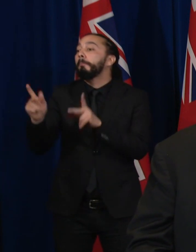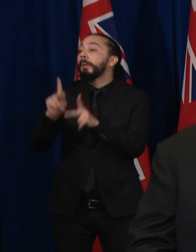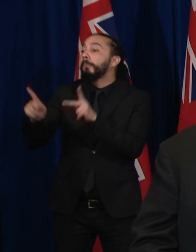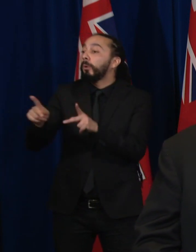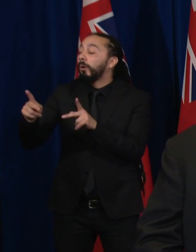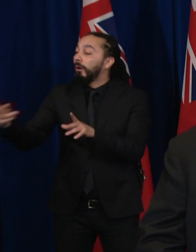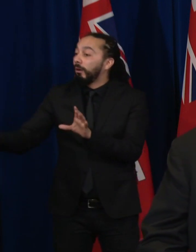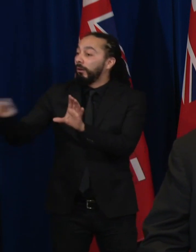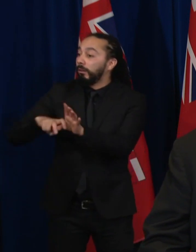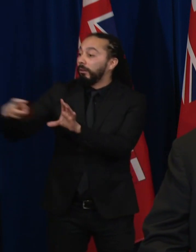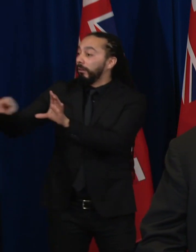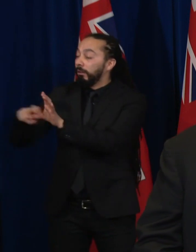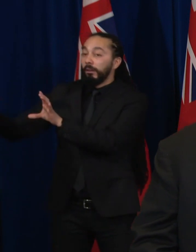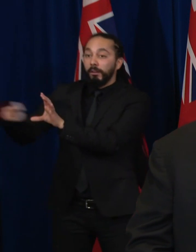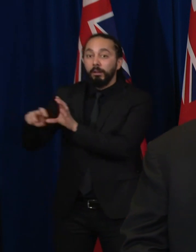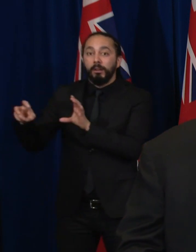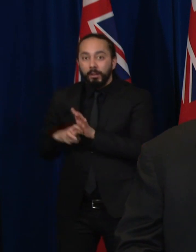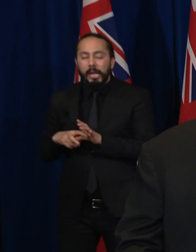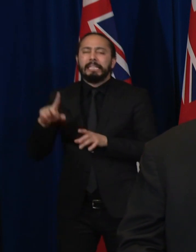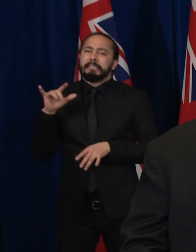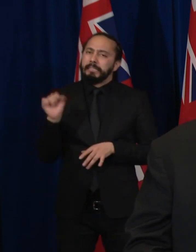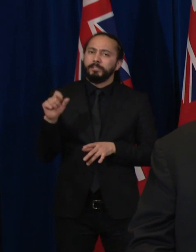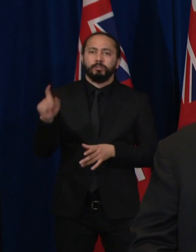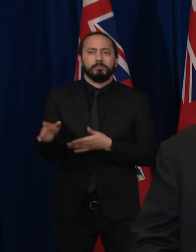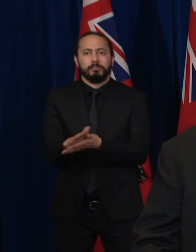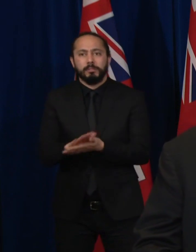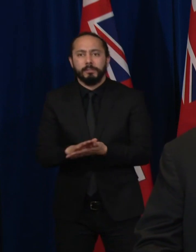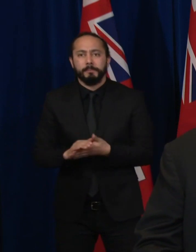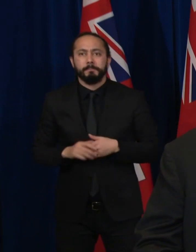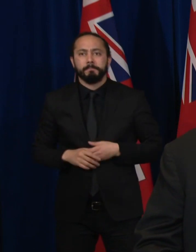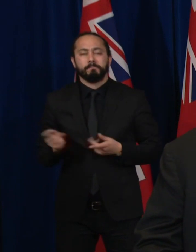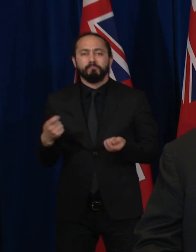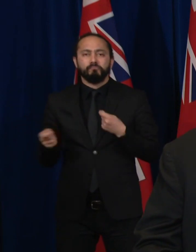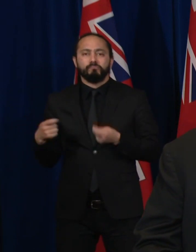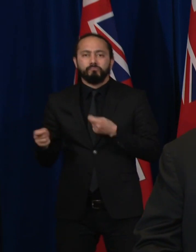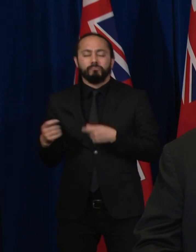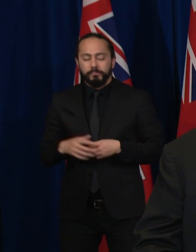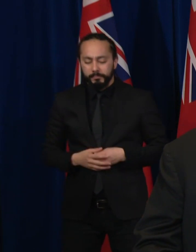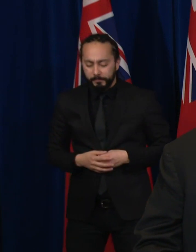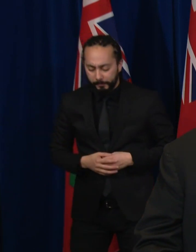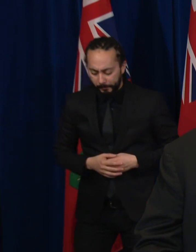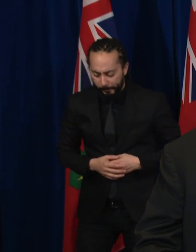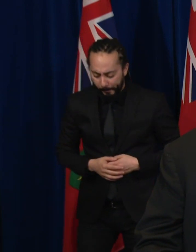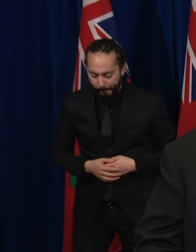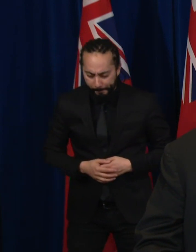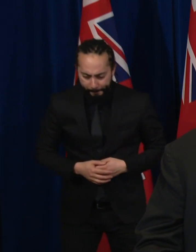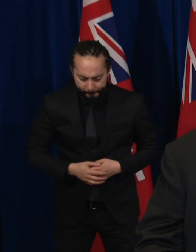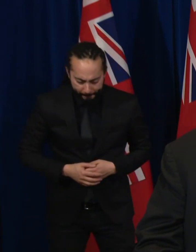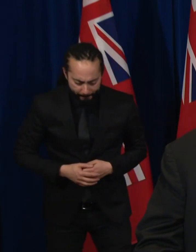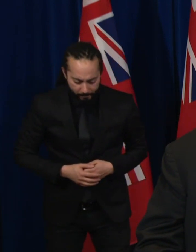and disinfected. Very quickly, when can parents expect to get more guidance on the school year?